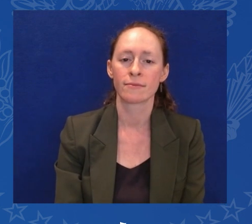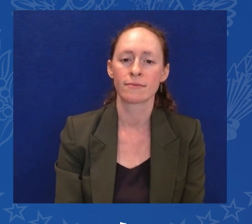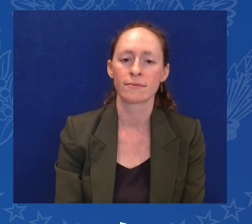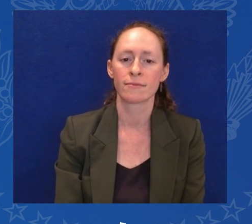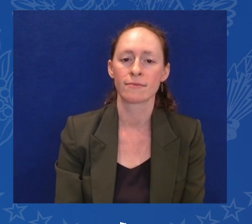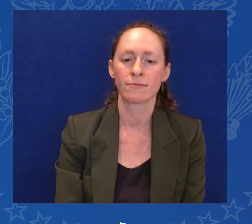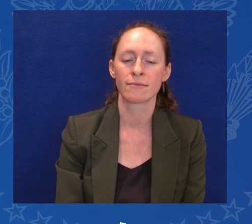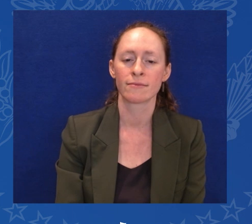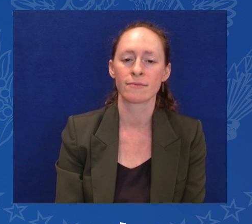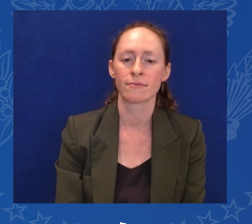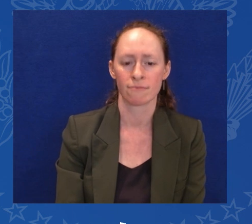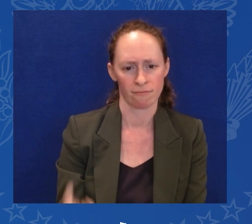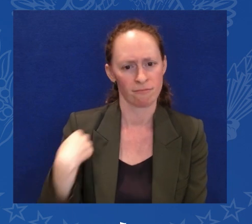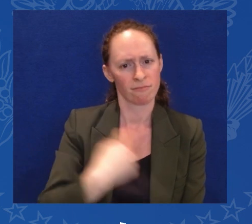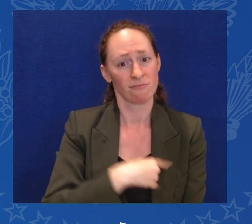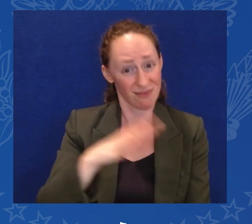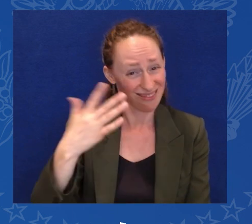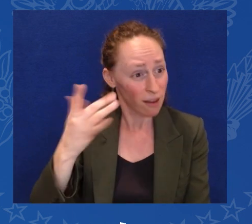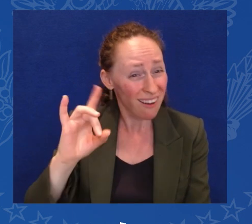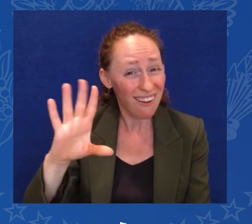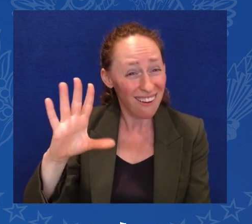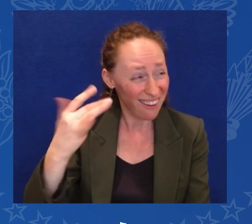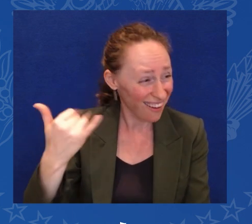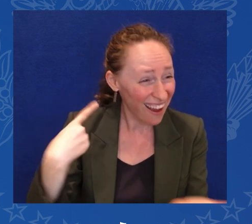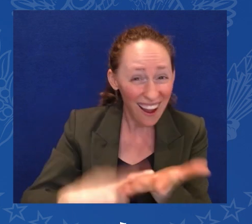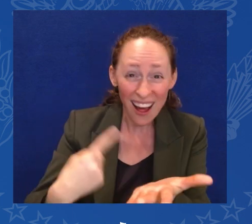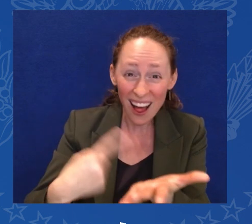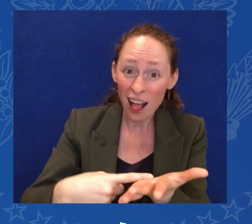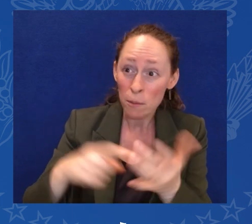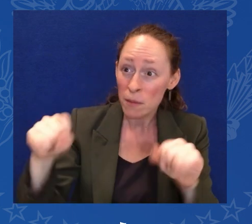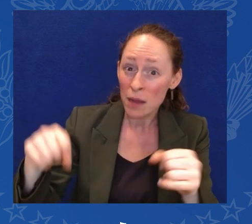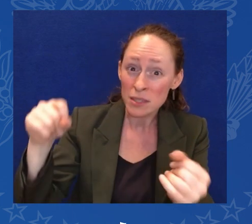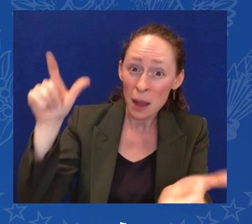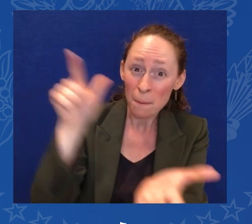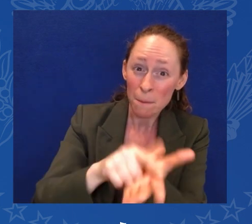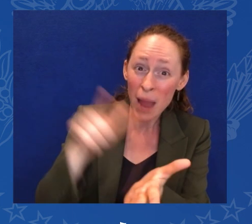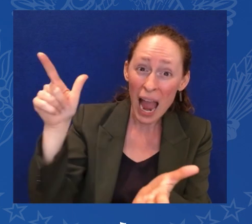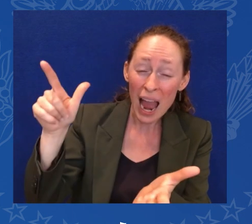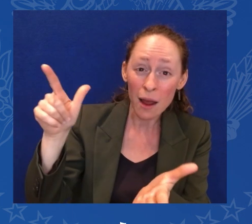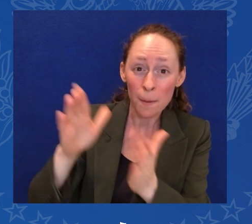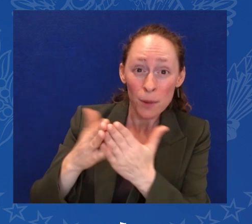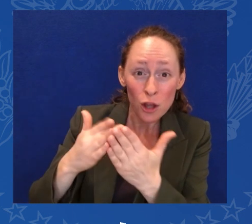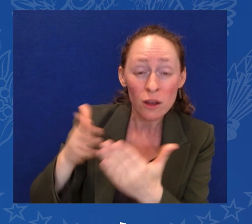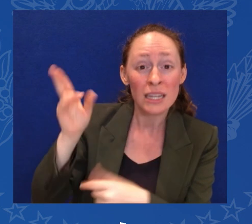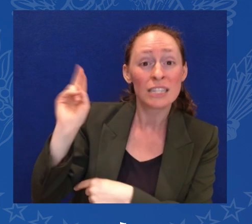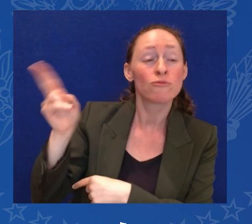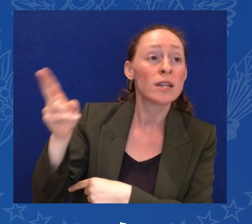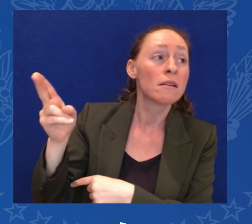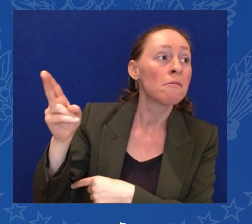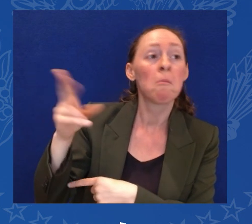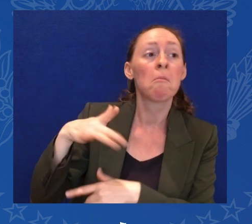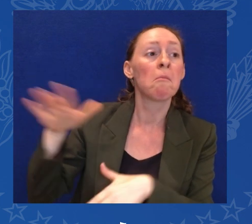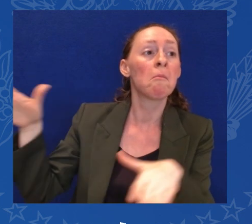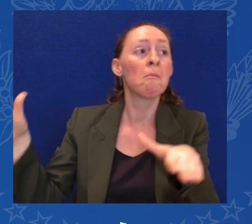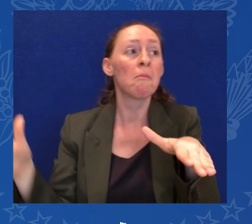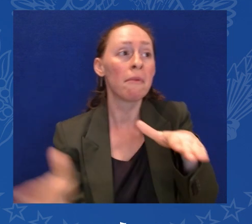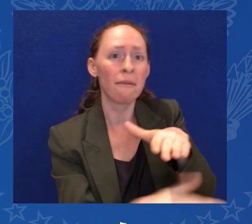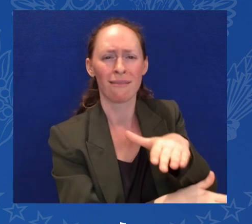To the Till family and to all of you here today, I thank you for your courage and for never giving up --